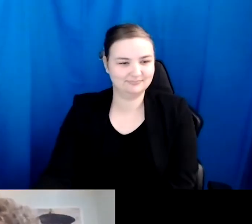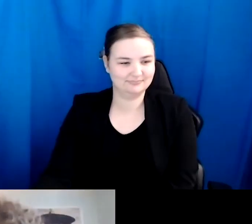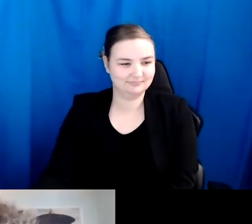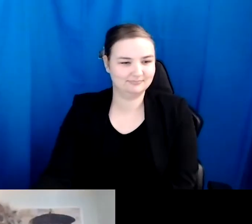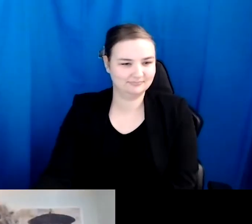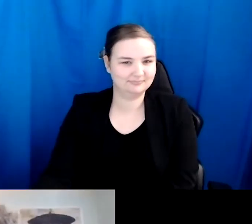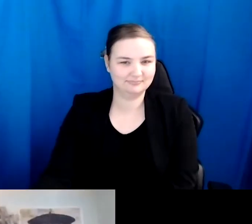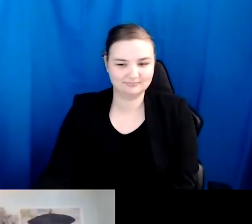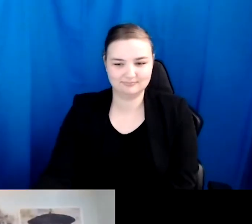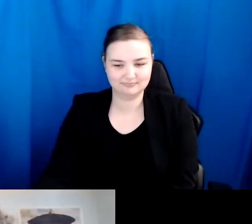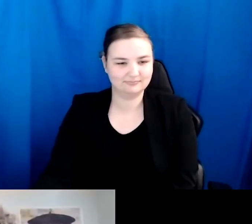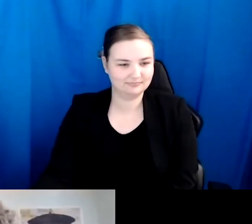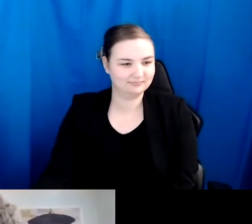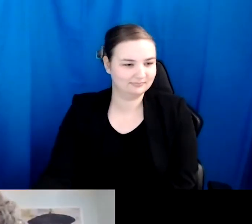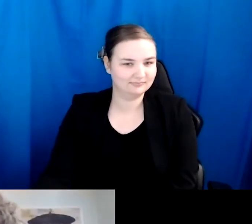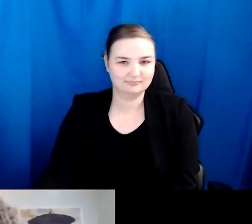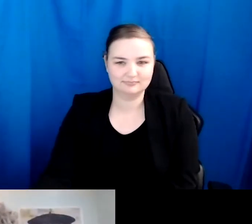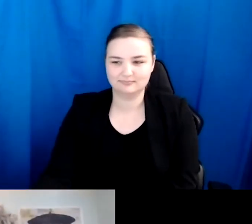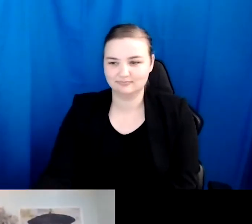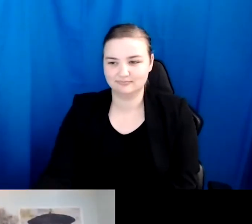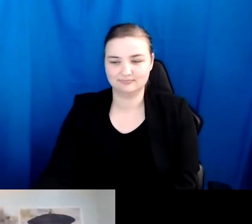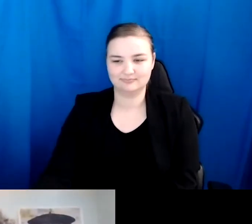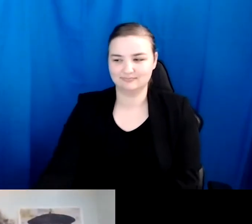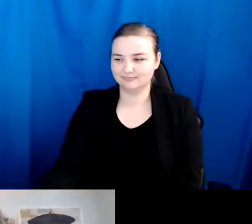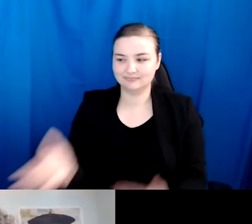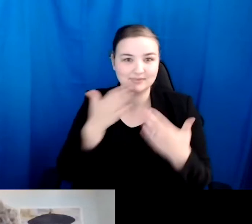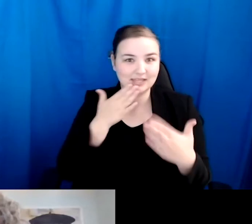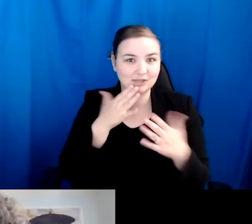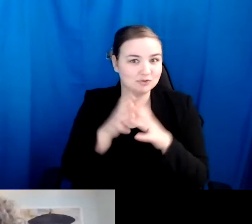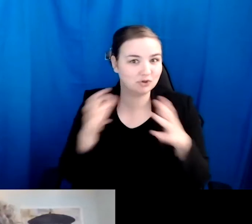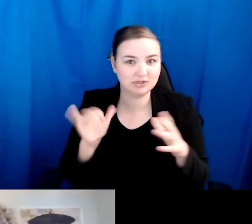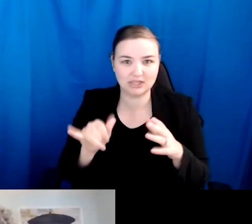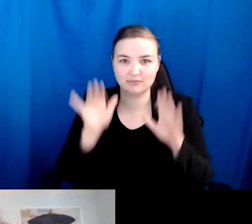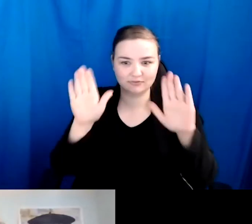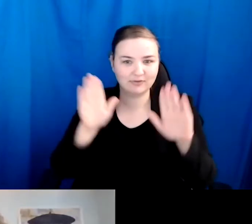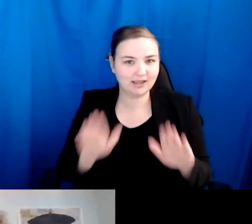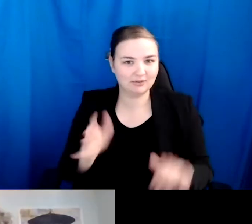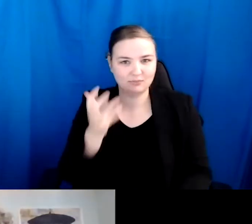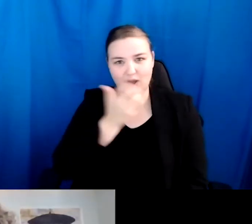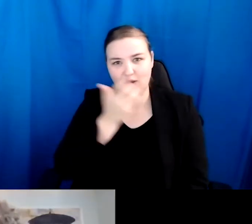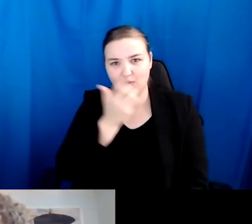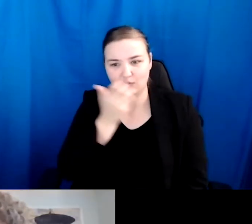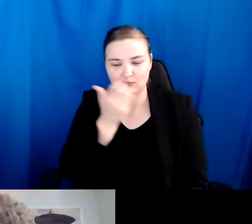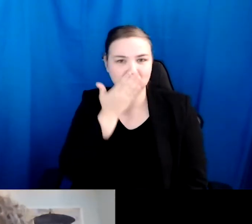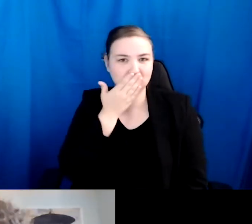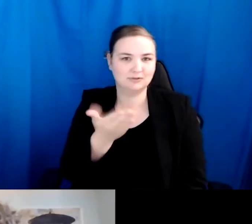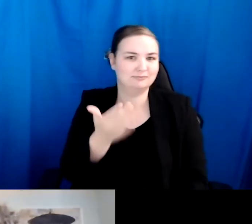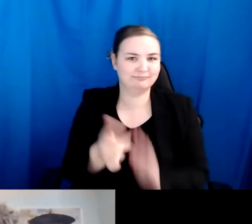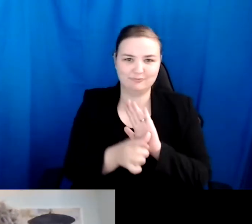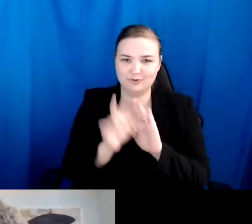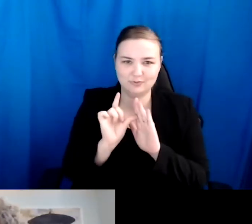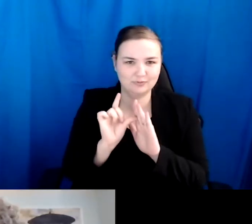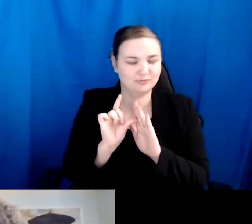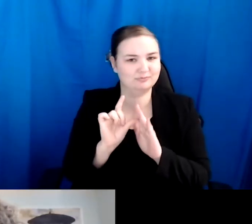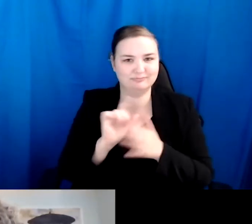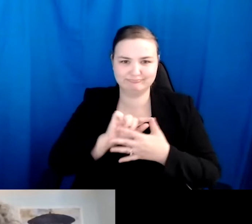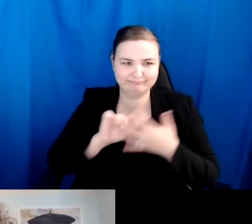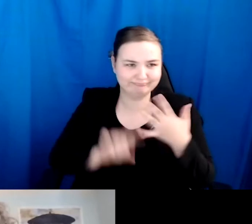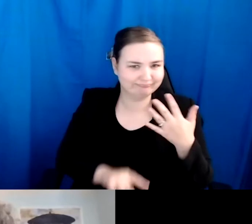Thank you so much, Dana, that was great. What an incredible overview you've given us of so many